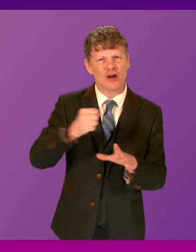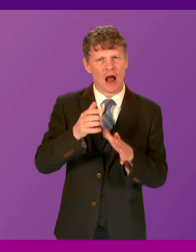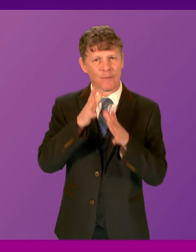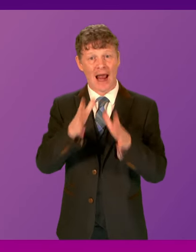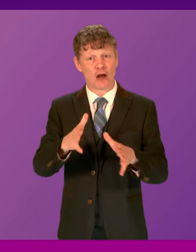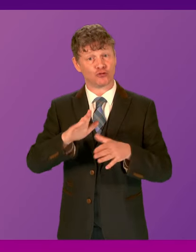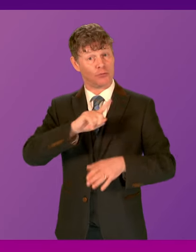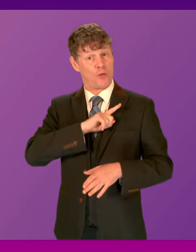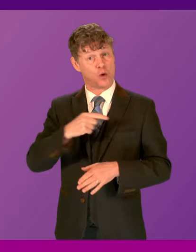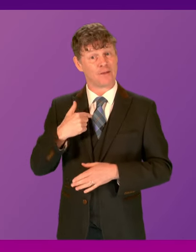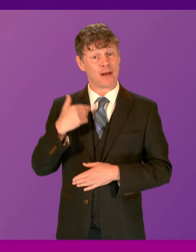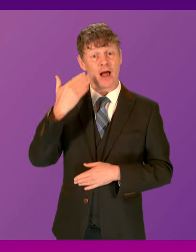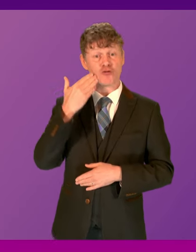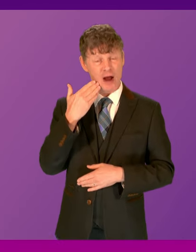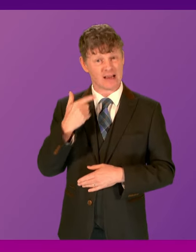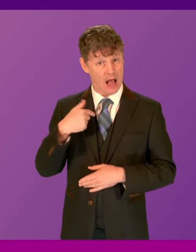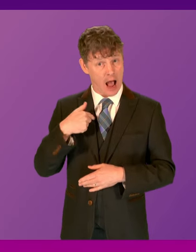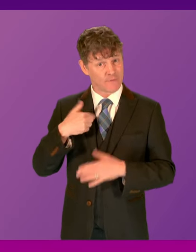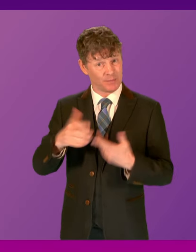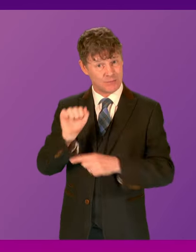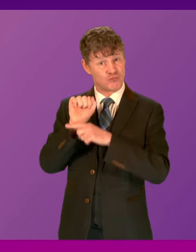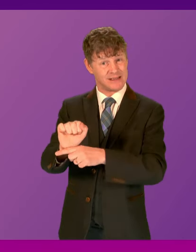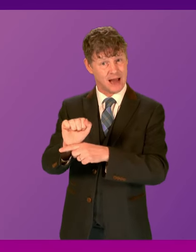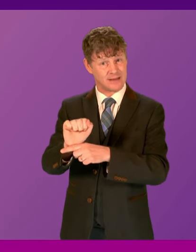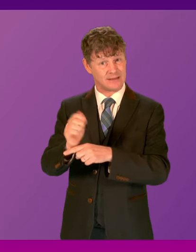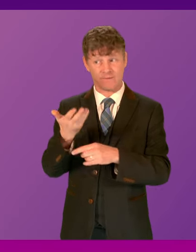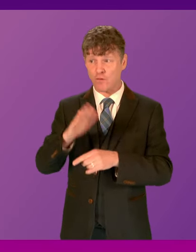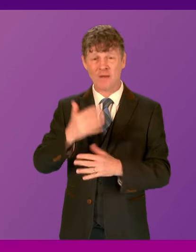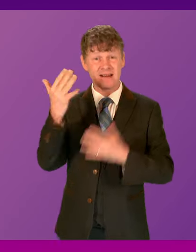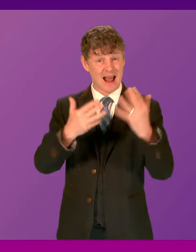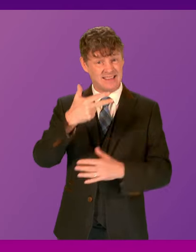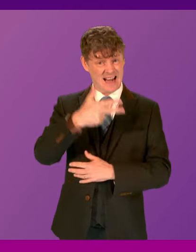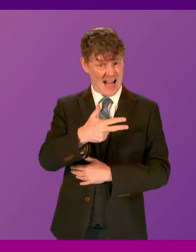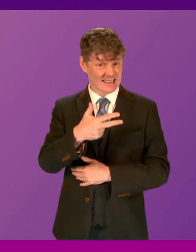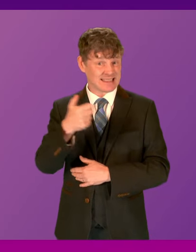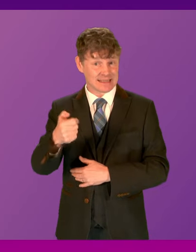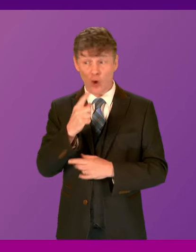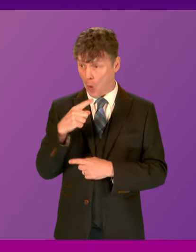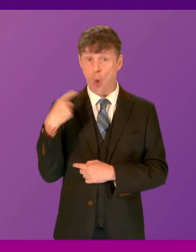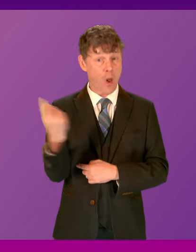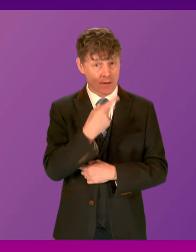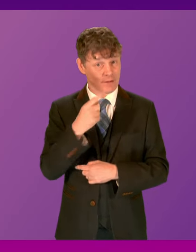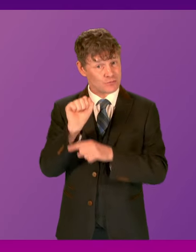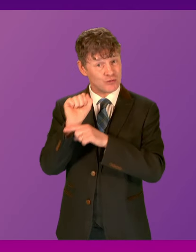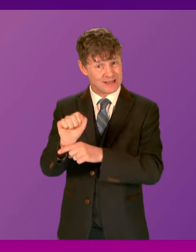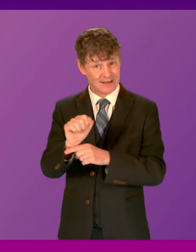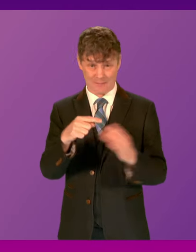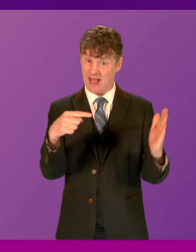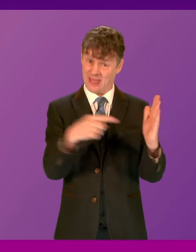race virtually all my life, since 1986. In fact, all of us are protected by the provision against